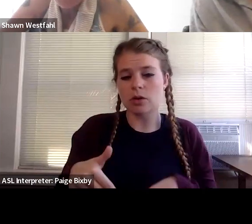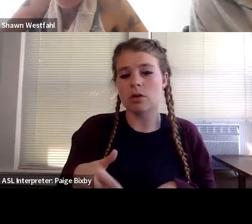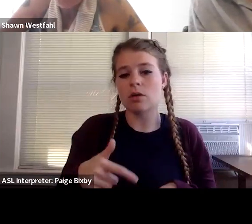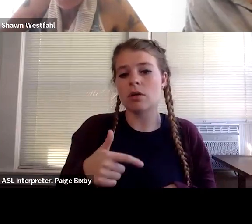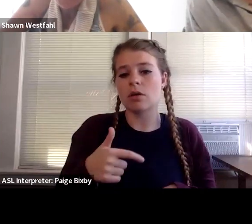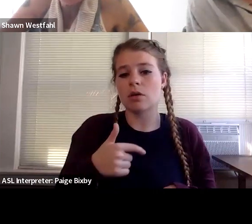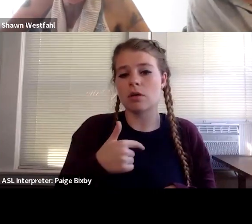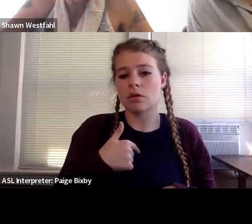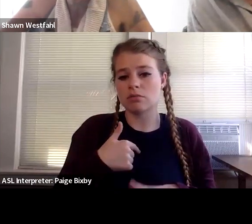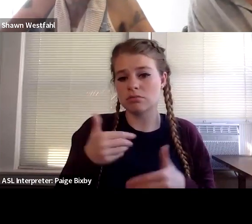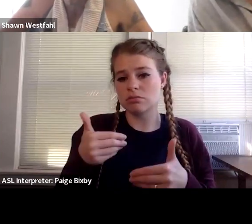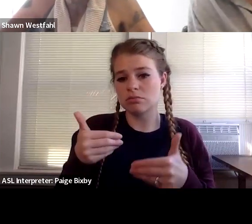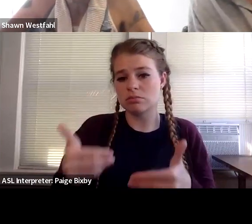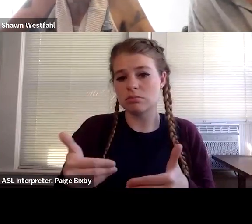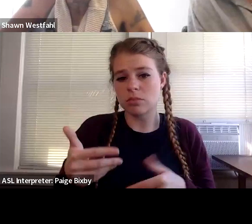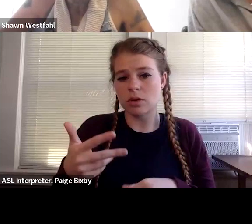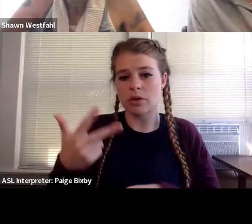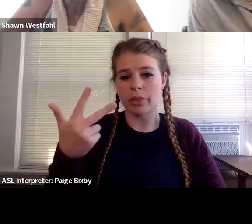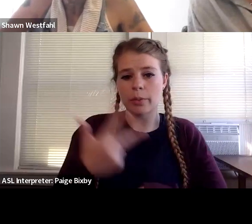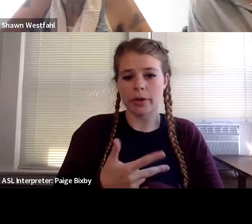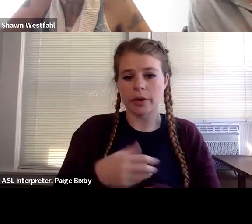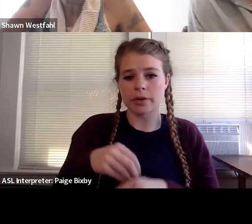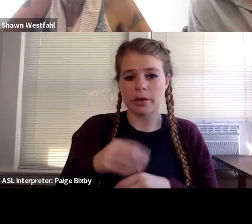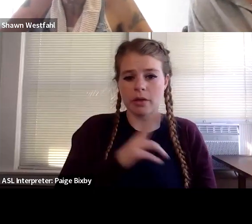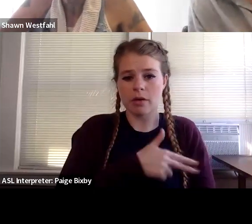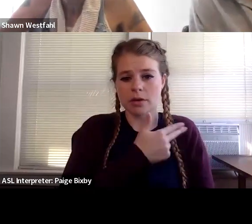And three days in the hospital day, day I got there.